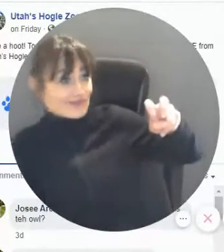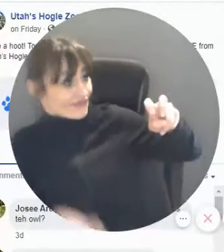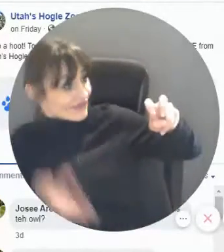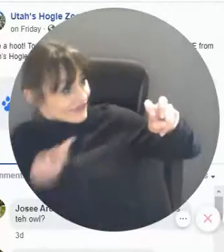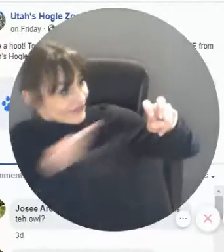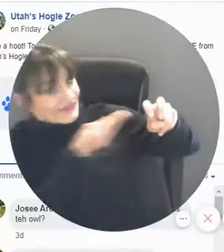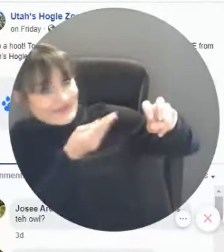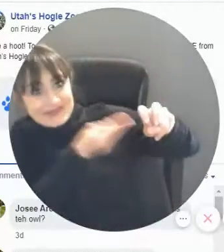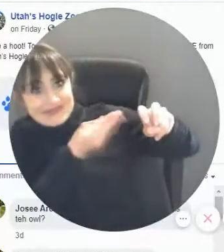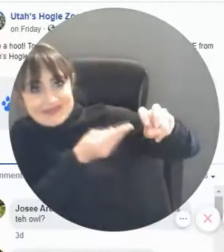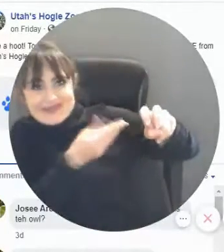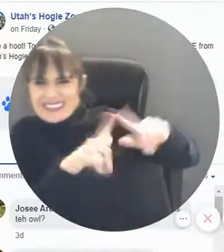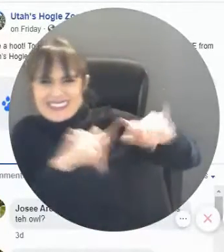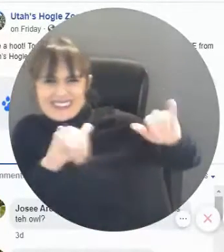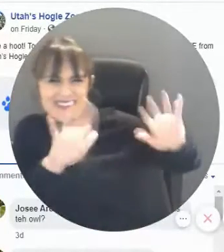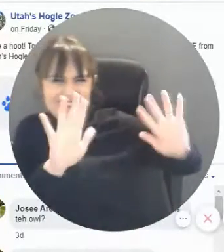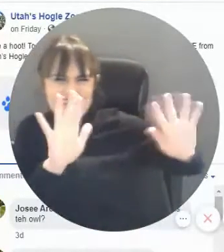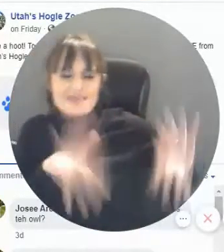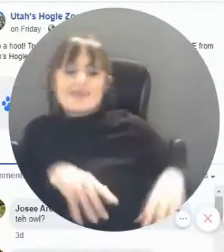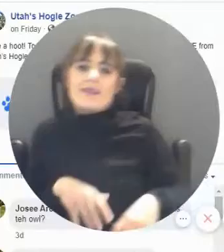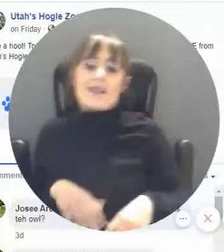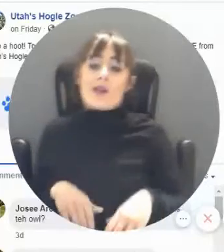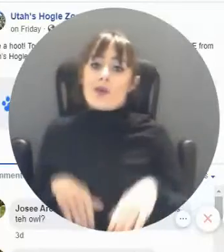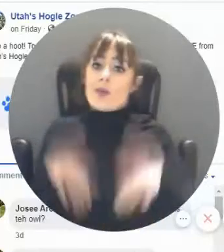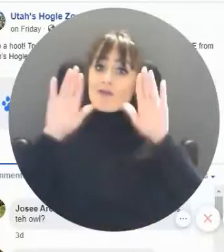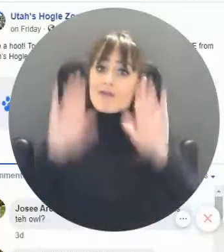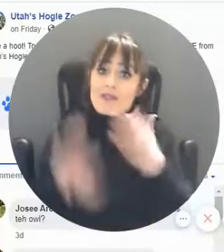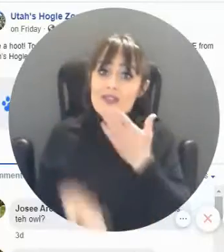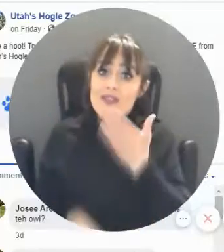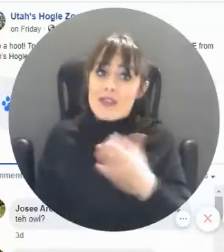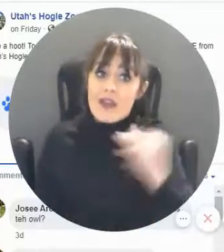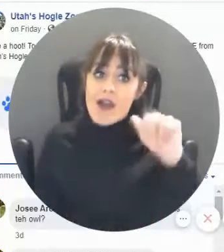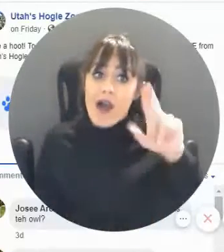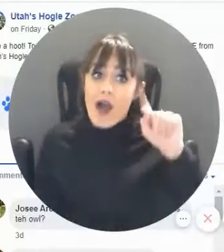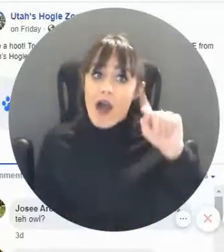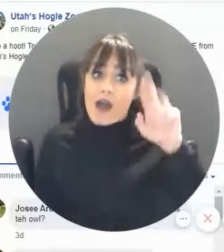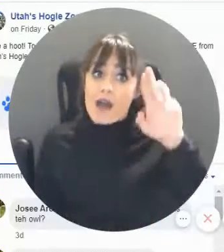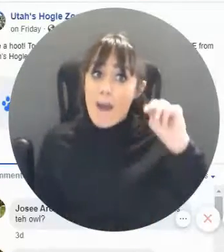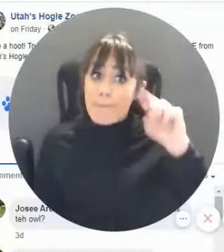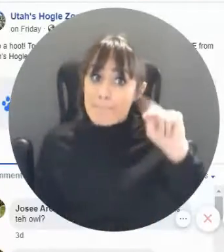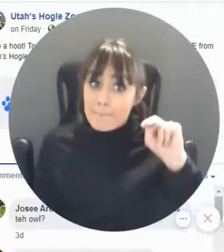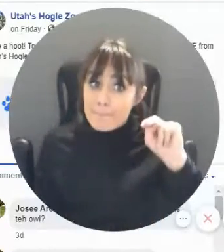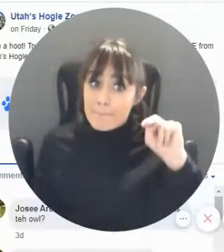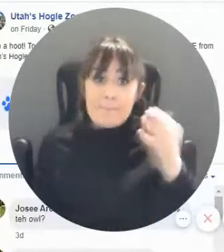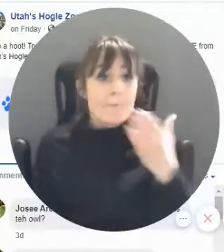Brad: So, uh, fantastic! Well thanks, Autumn, so very much! Autumn: Absolutely! Thank you so much for tuning in!